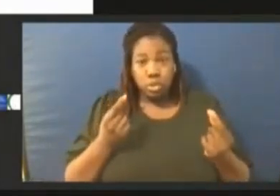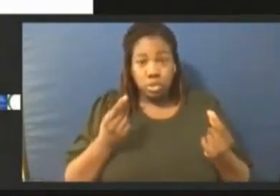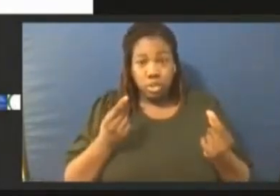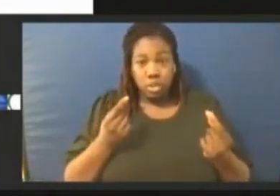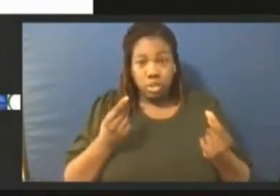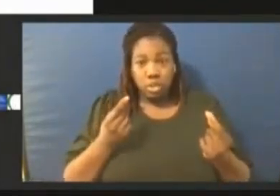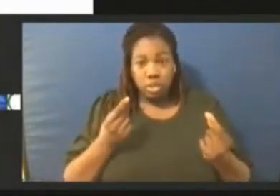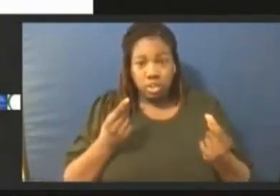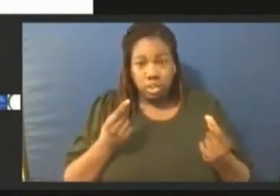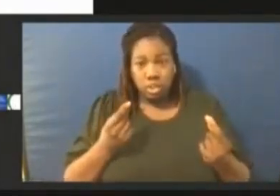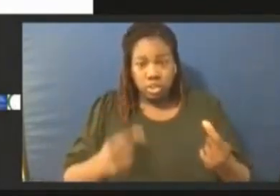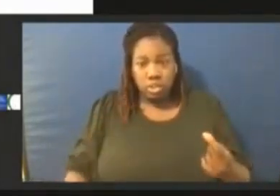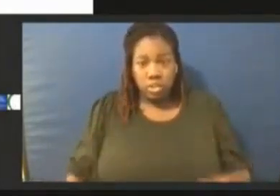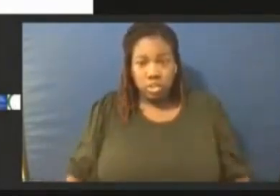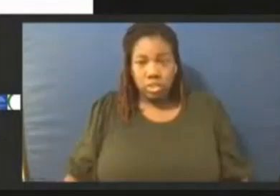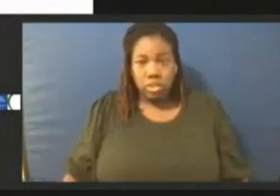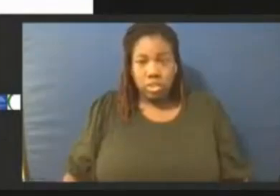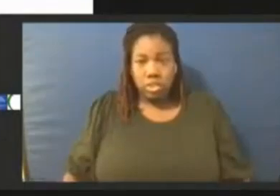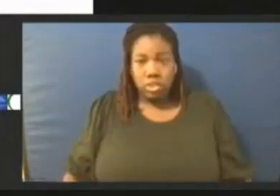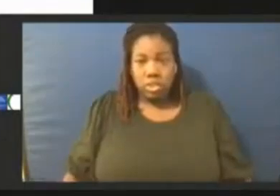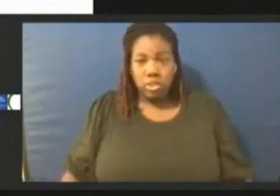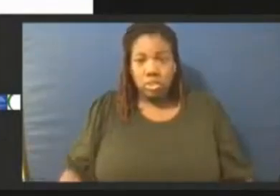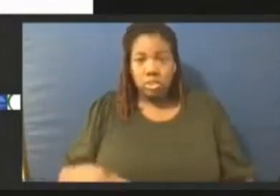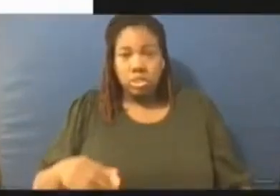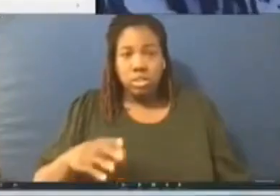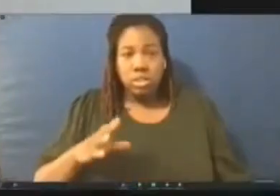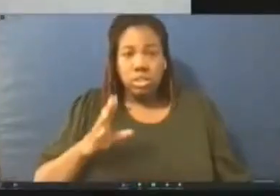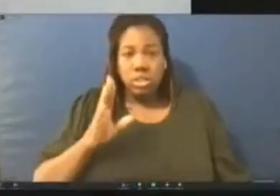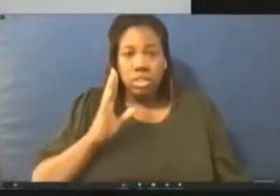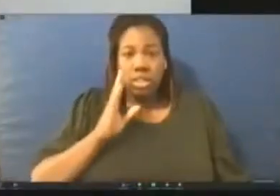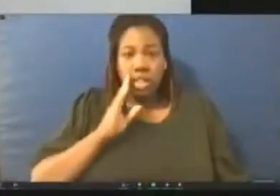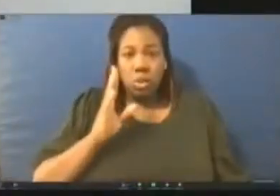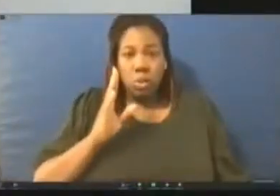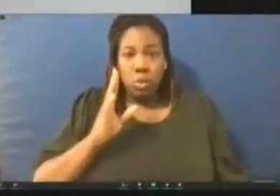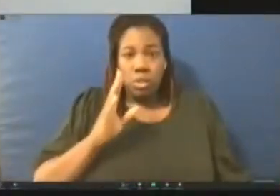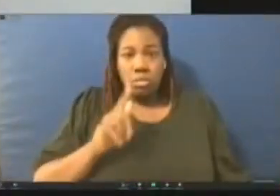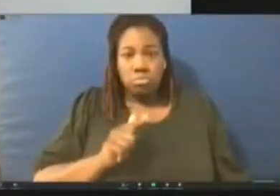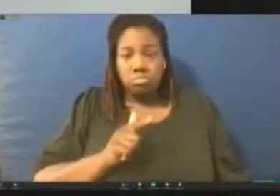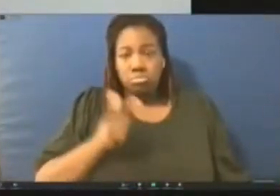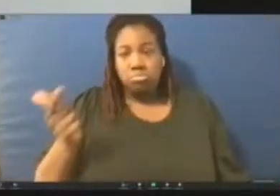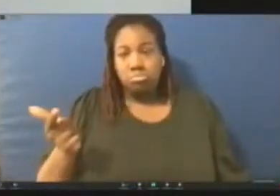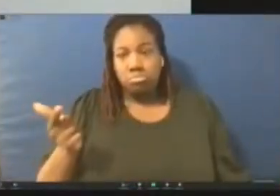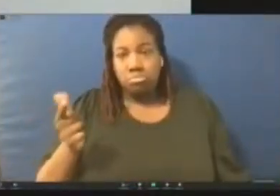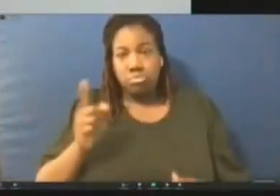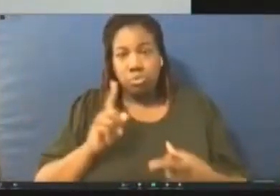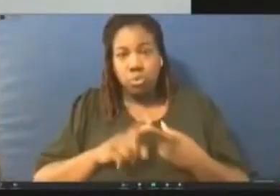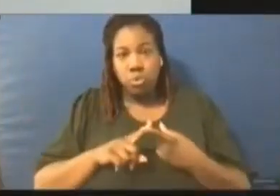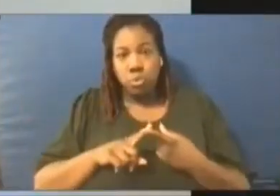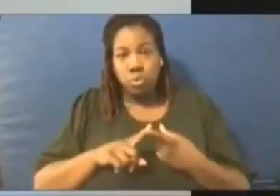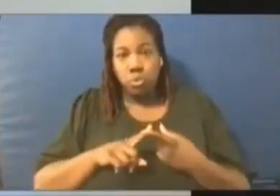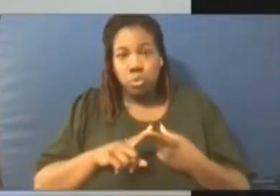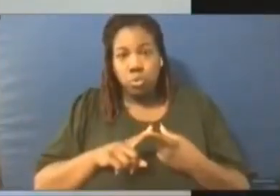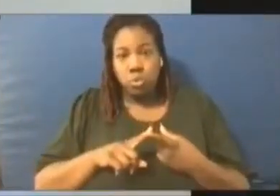the -- I think it's the last one. Do you still see it or no?